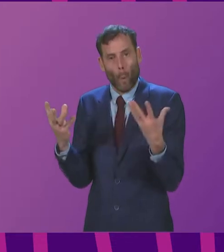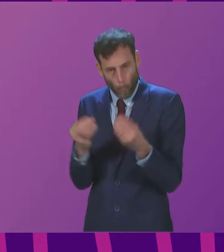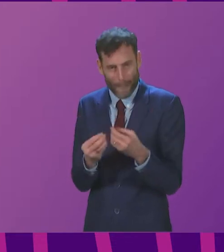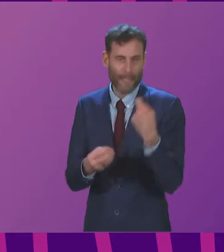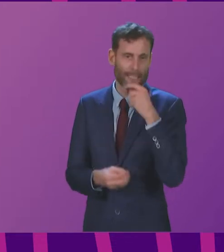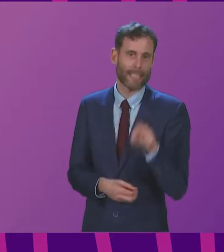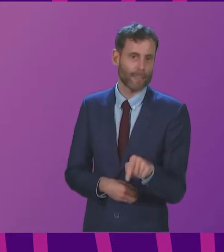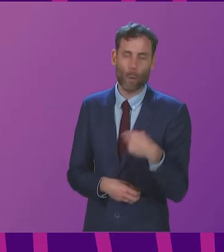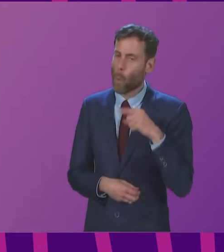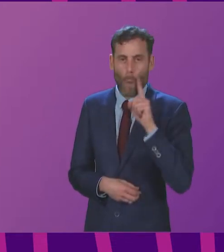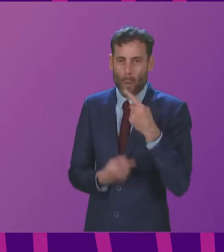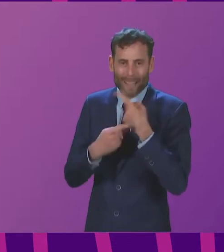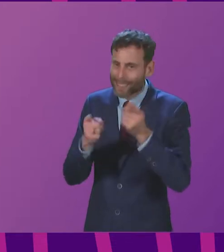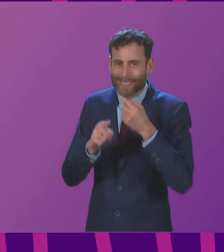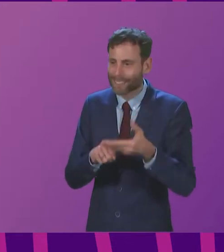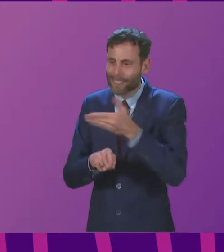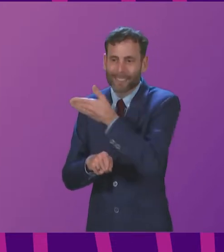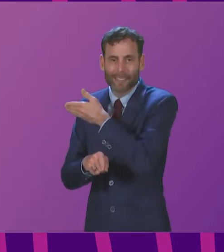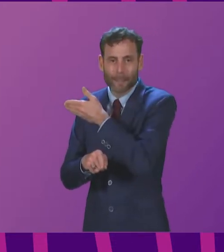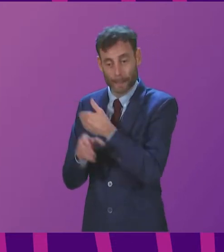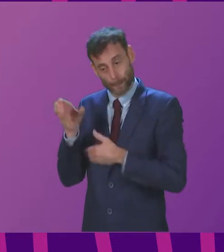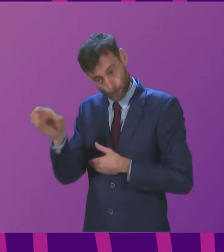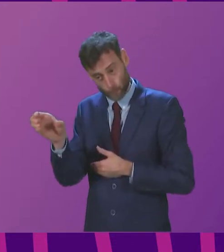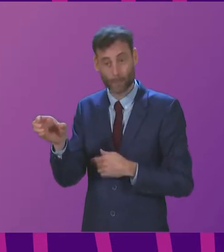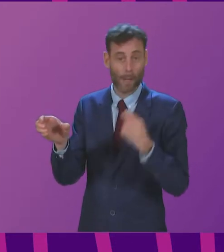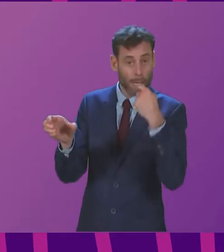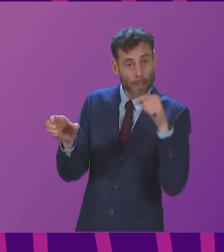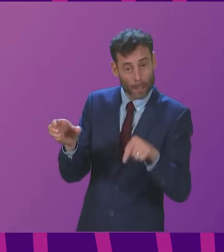Alongside that, we have also encouraged people to take tests. The uptake of lateral flow tests is